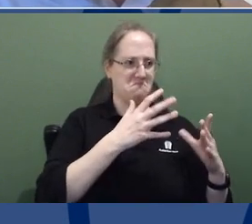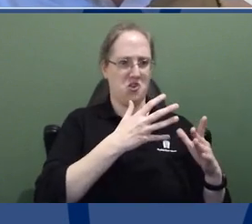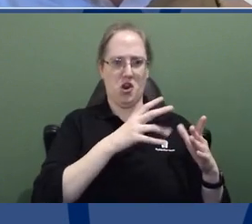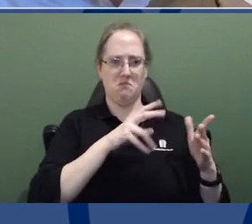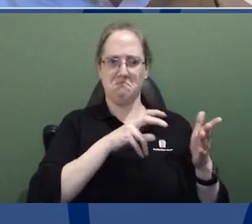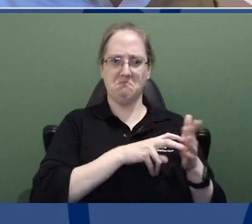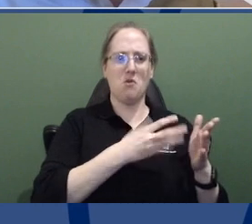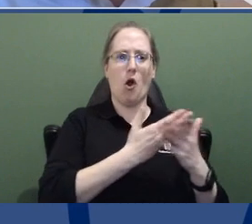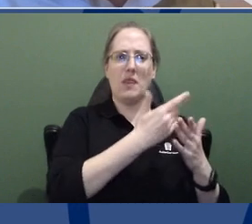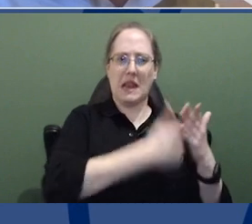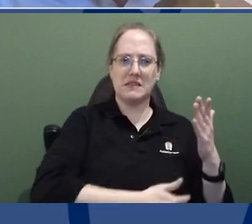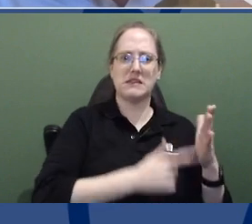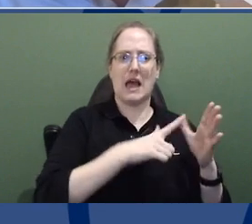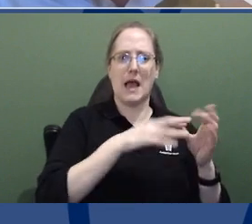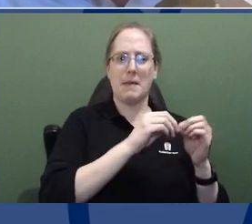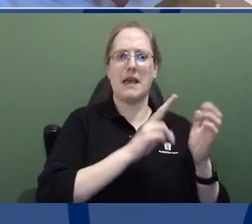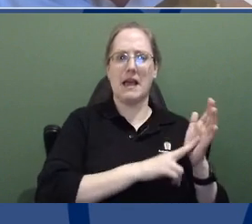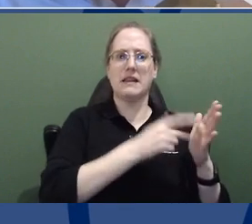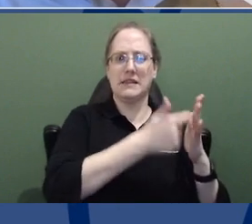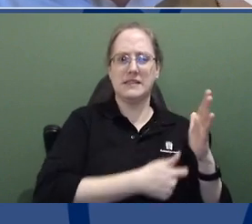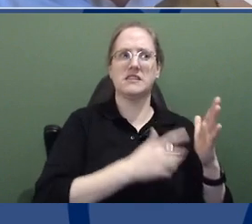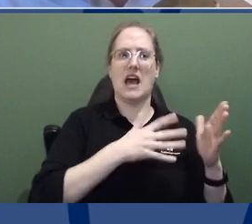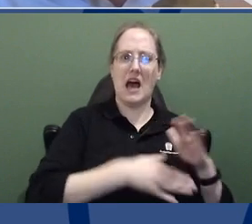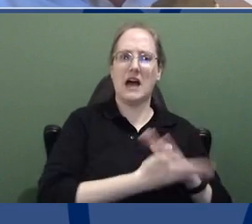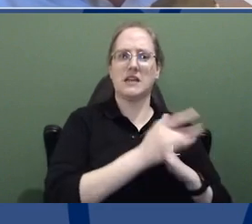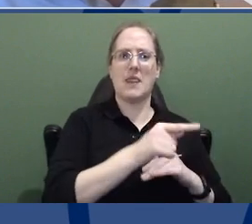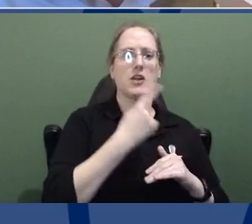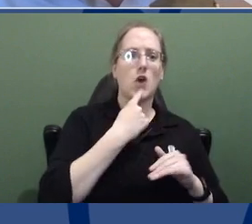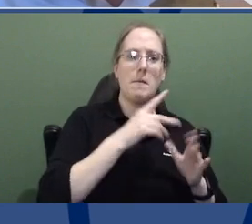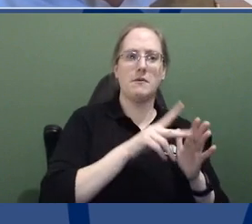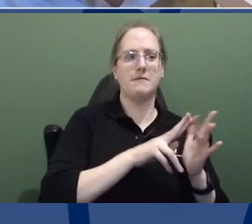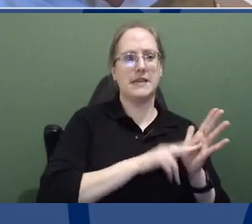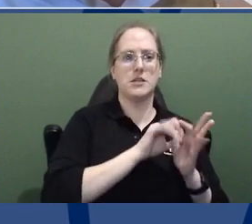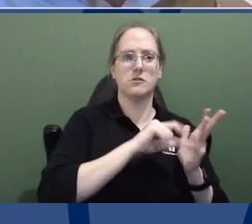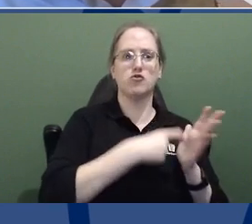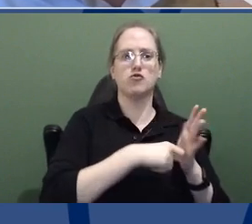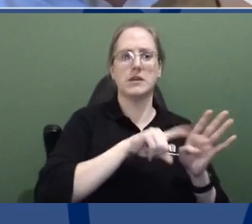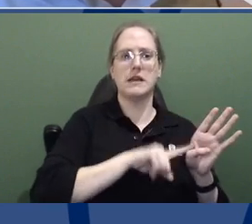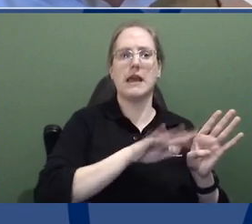ANZIC code list. For those businesses they will need to submit a tax return to demonstrate